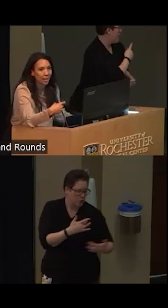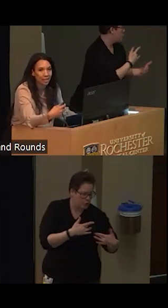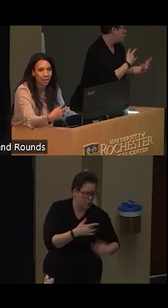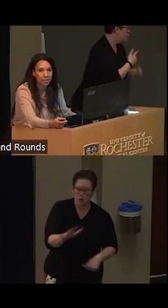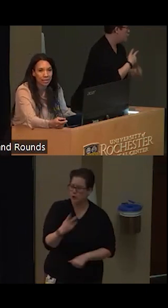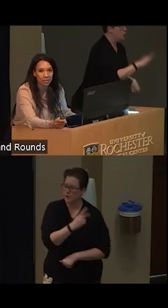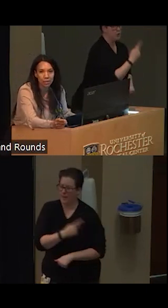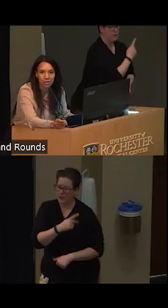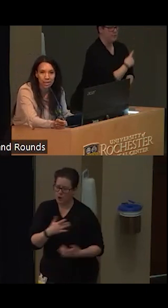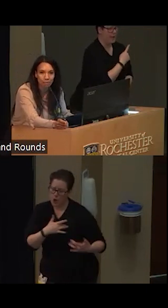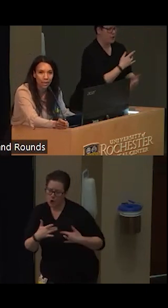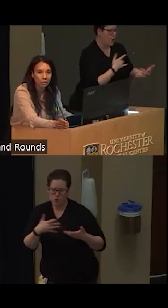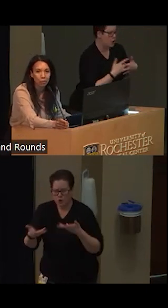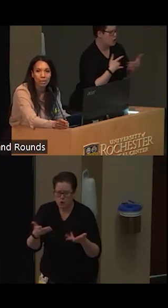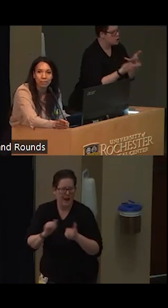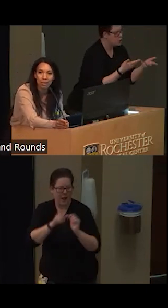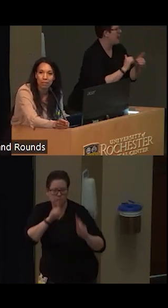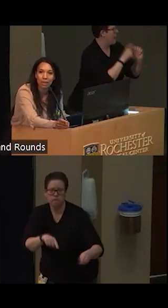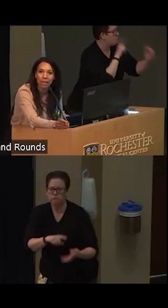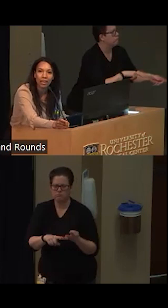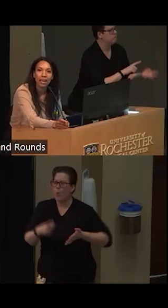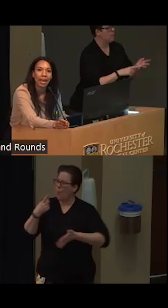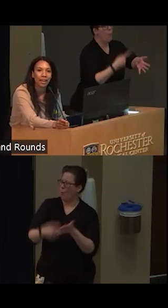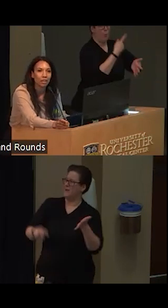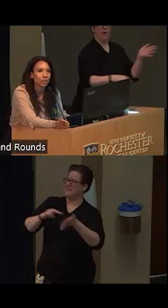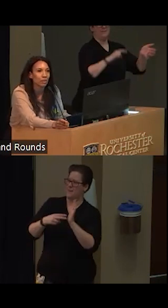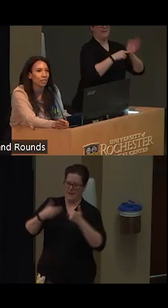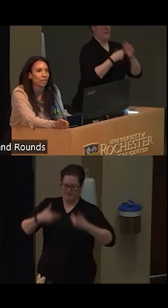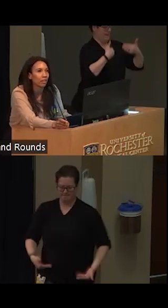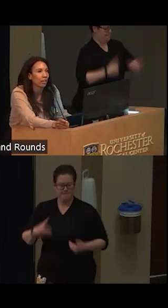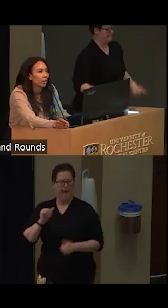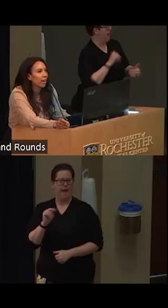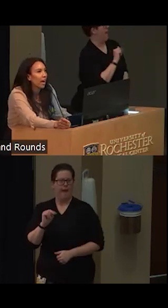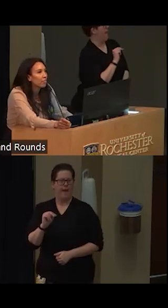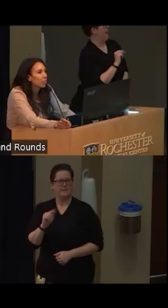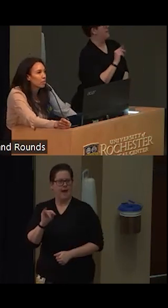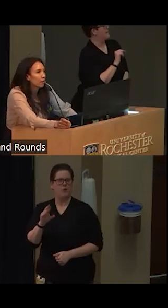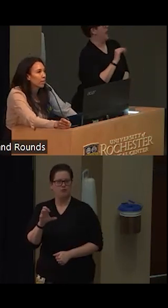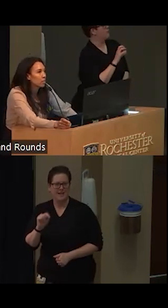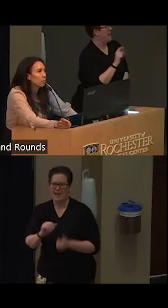anti-racism what does that mean what does it mean to be an inclusive leader have you experienced